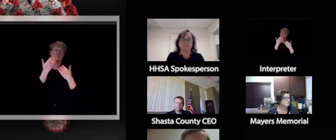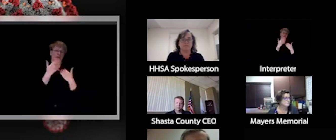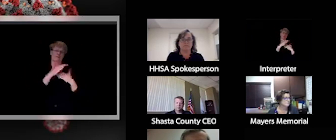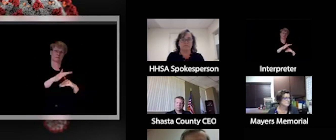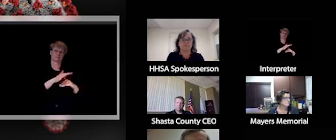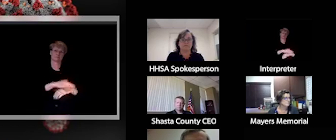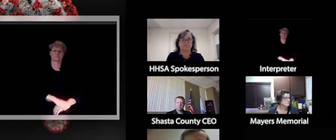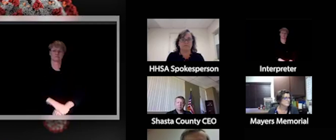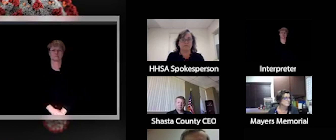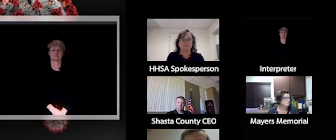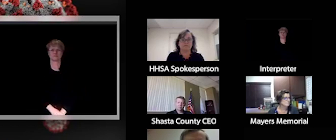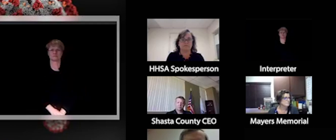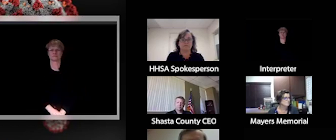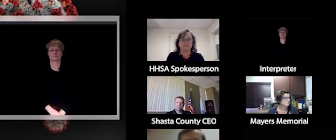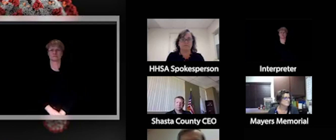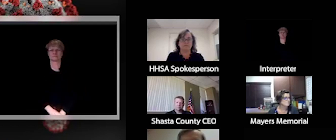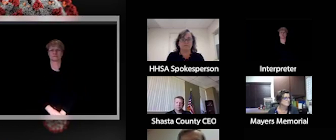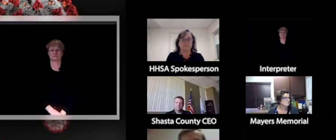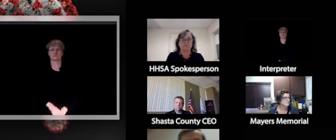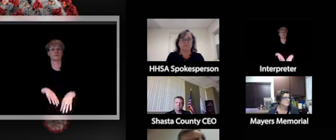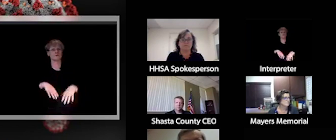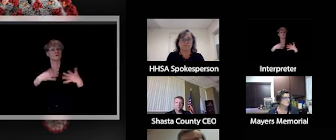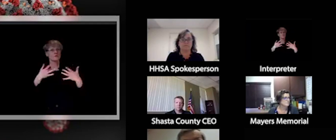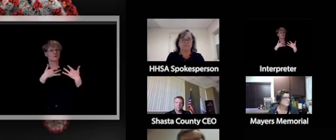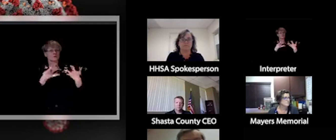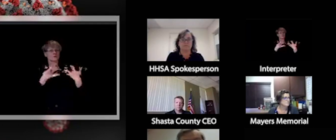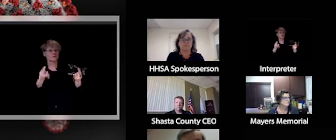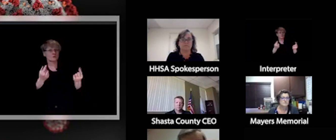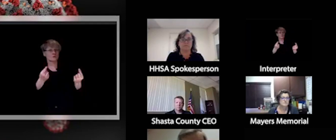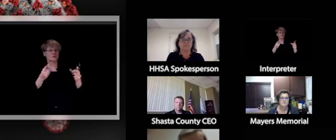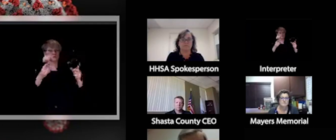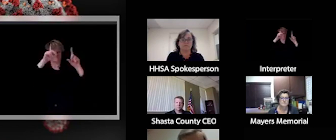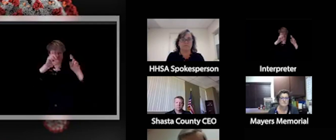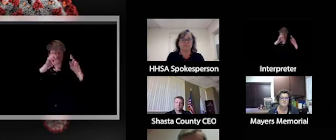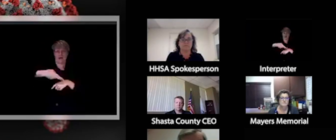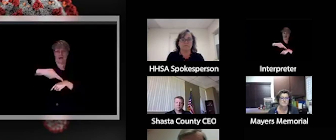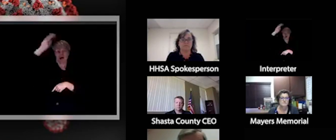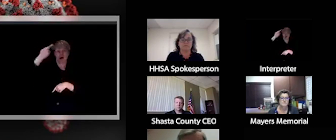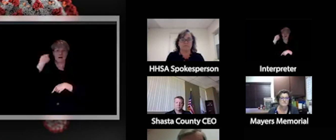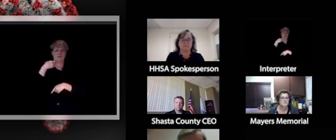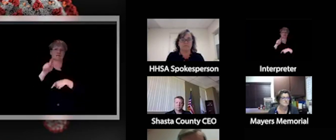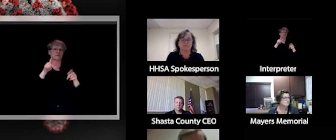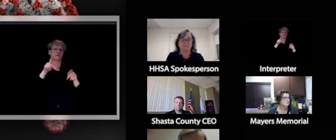were testing almost all high-risk individuals. Many who were gravely ill. So that was skewing